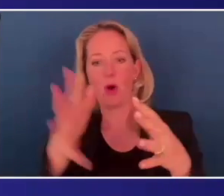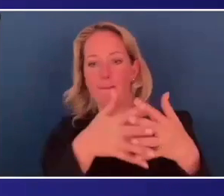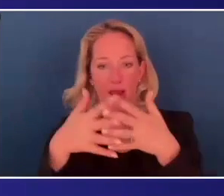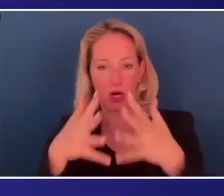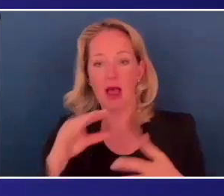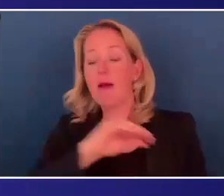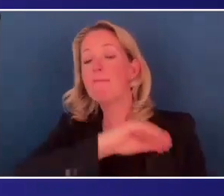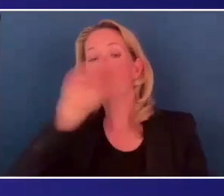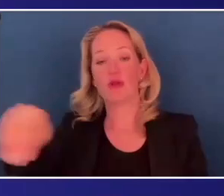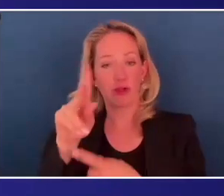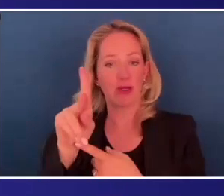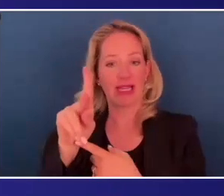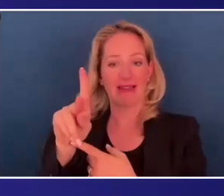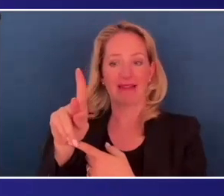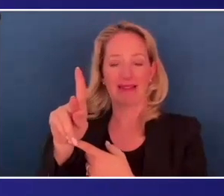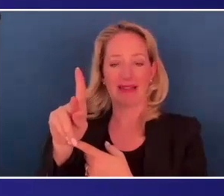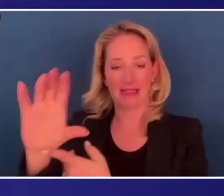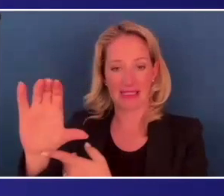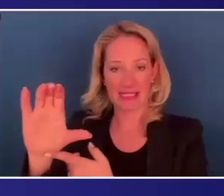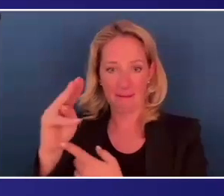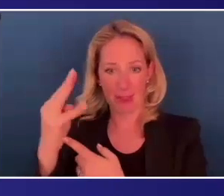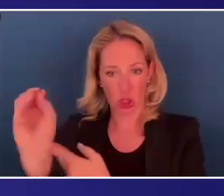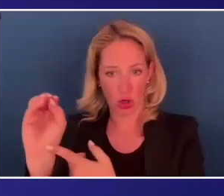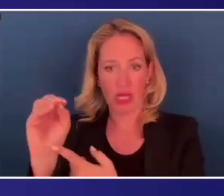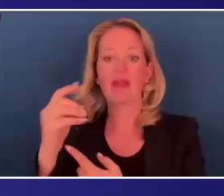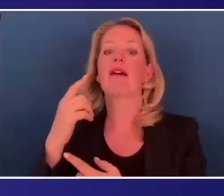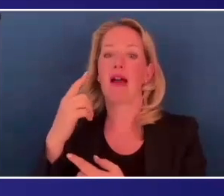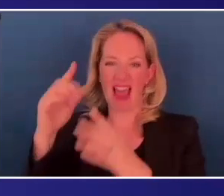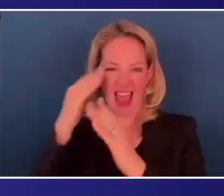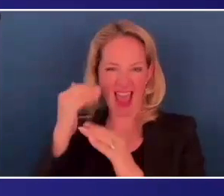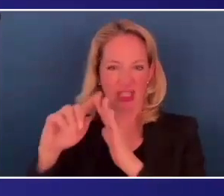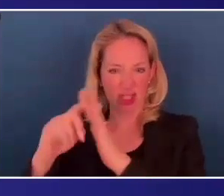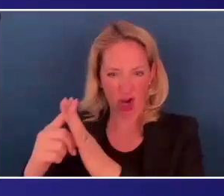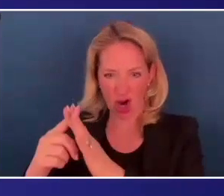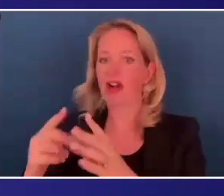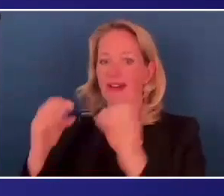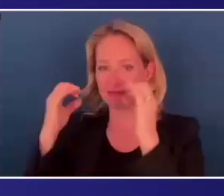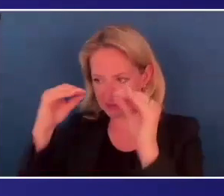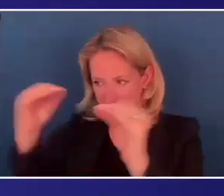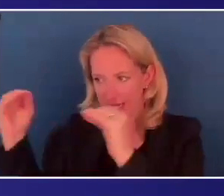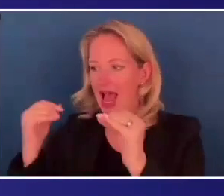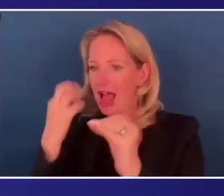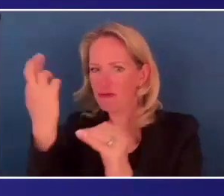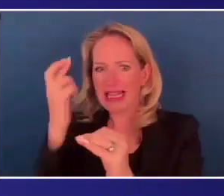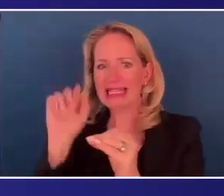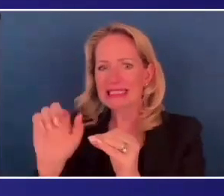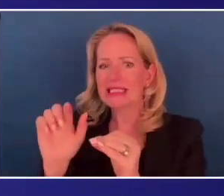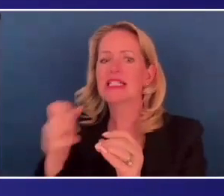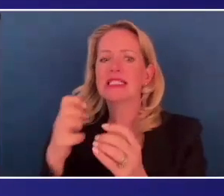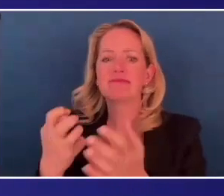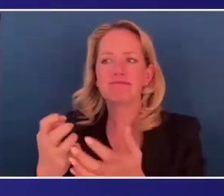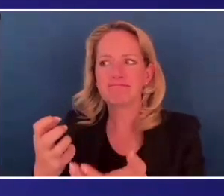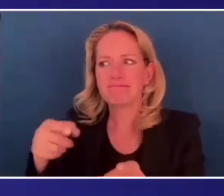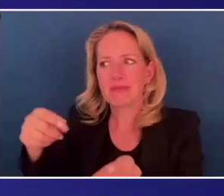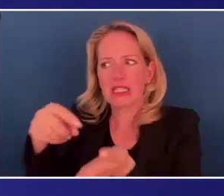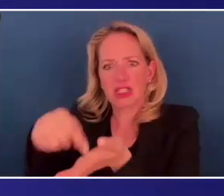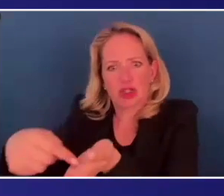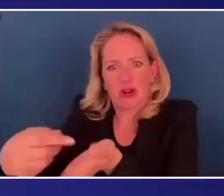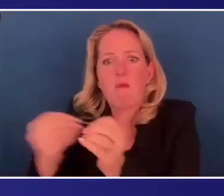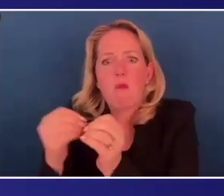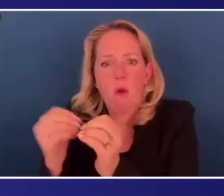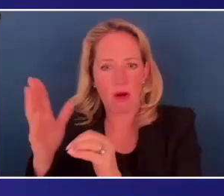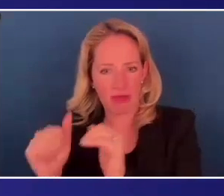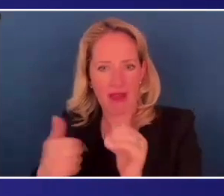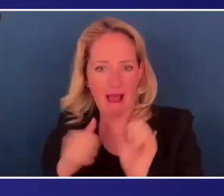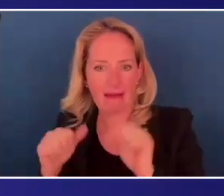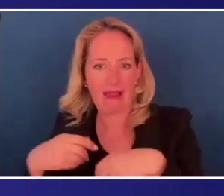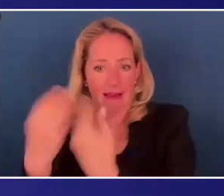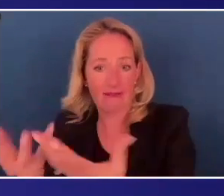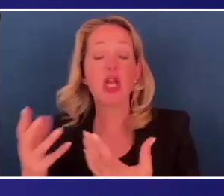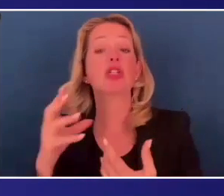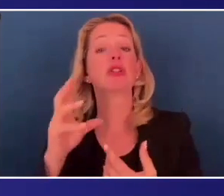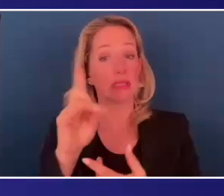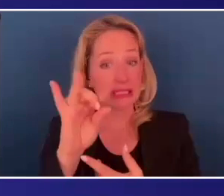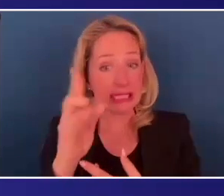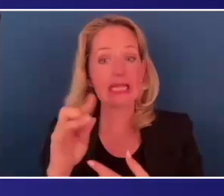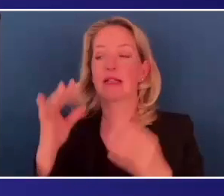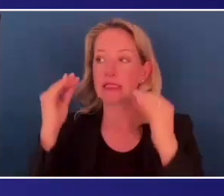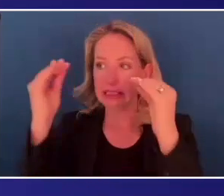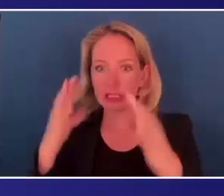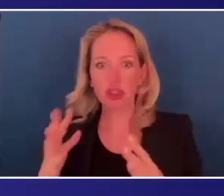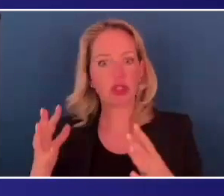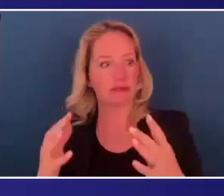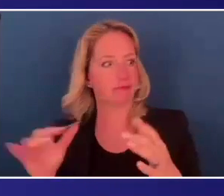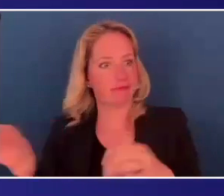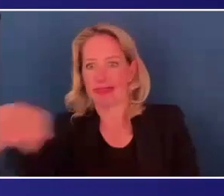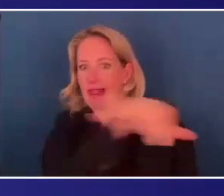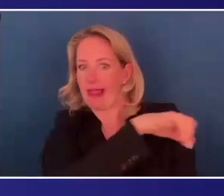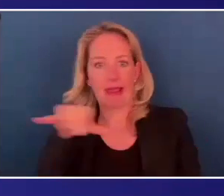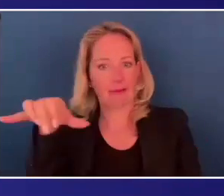So I did put a lot of teachers do. I took on personal expense to make sure my kids and families had what they needed.